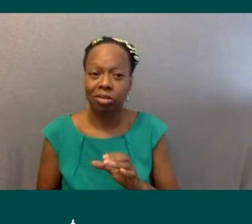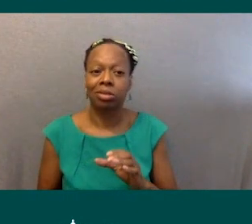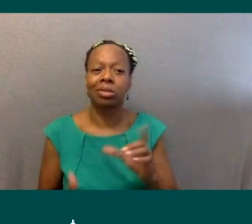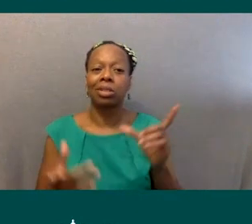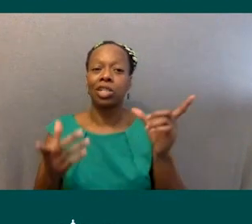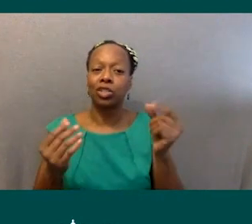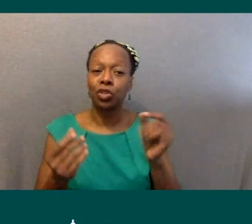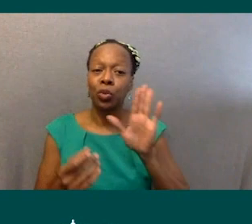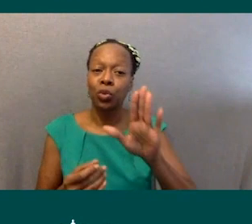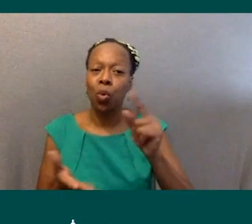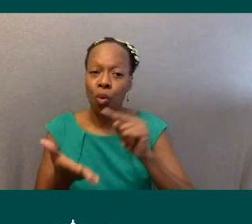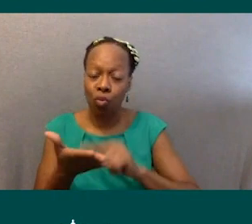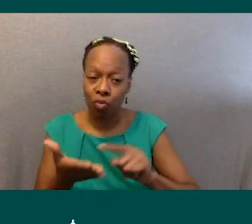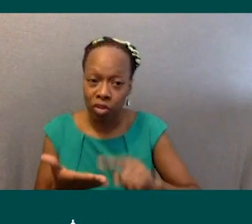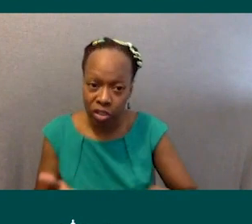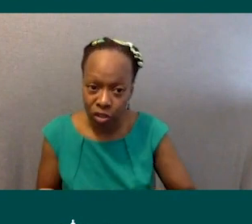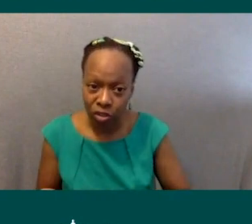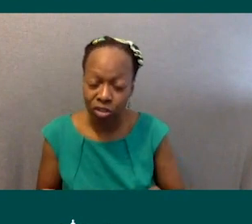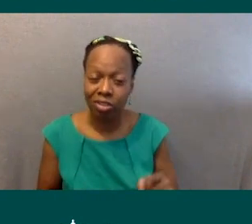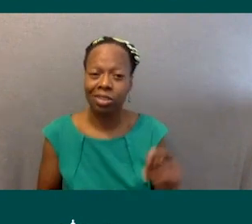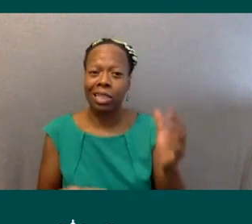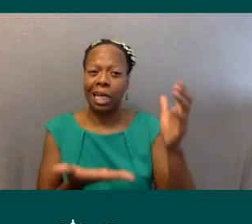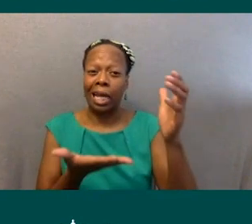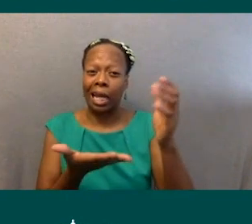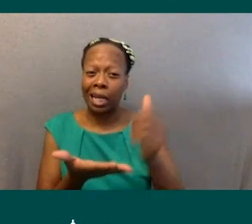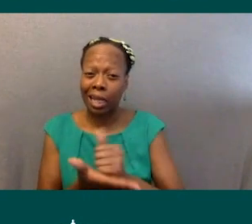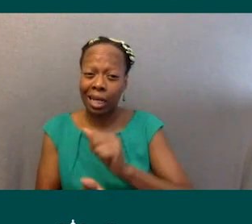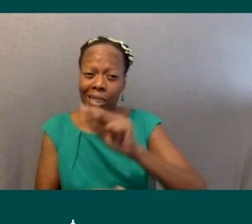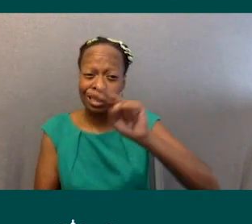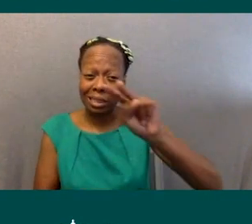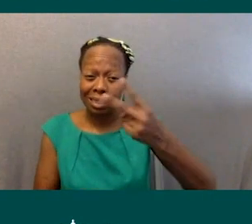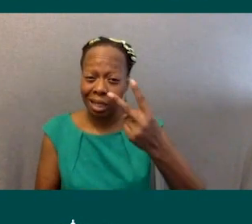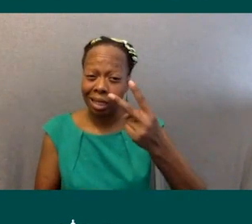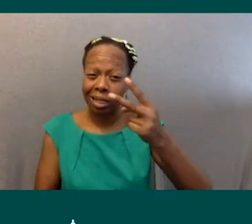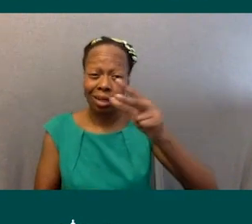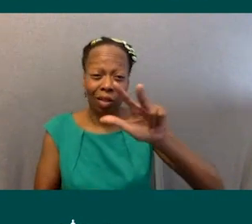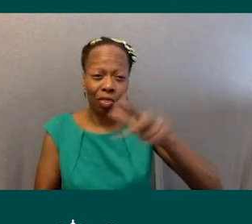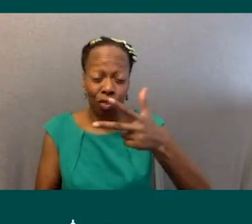is how quickly these problems arise, how that emergencies,